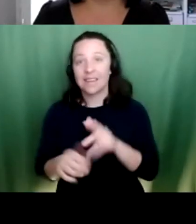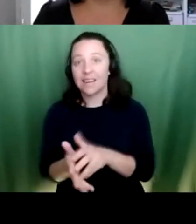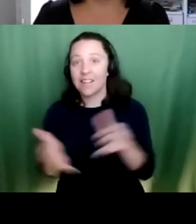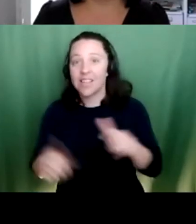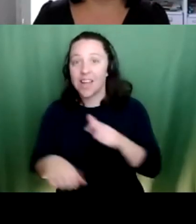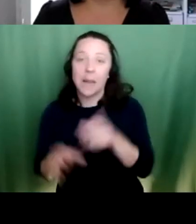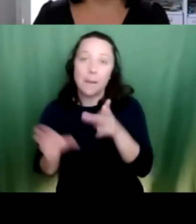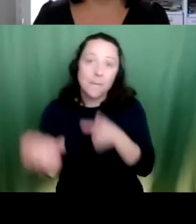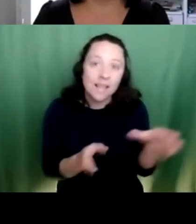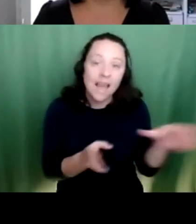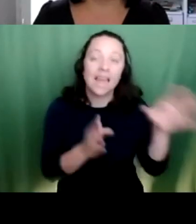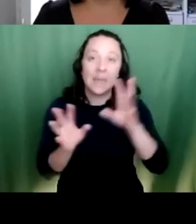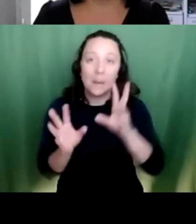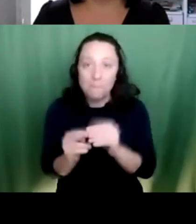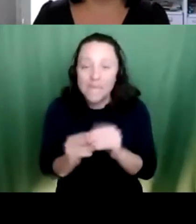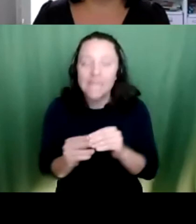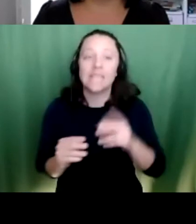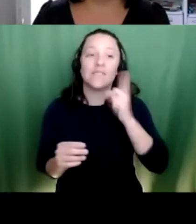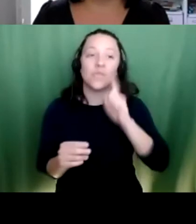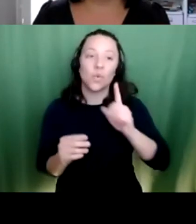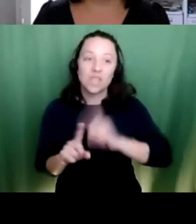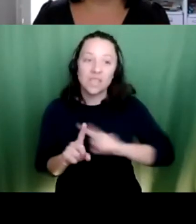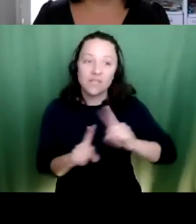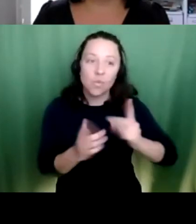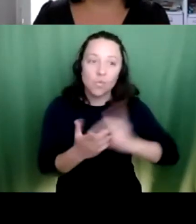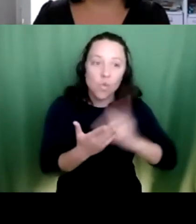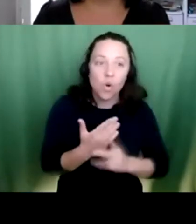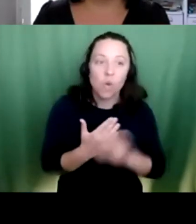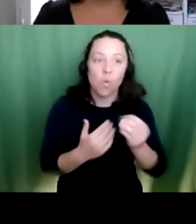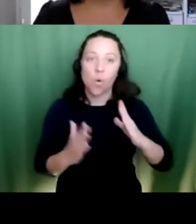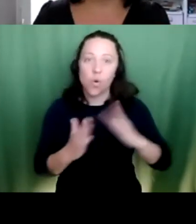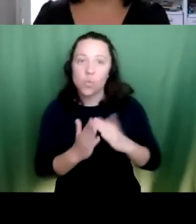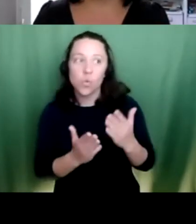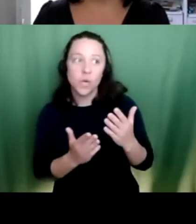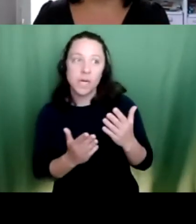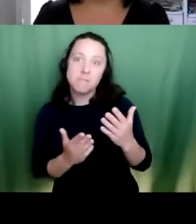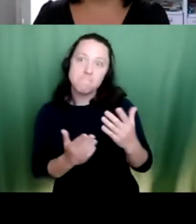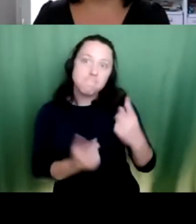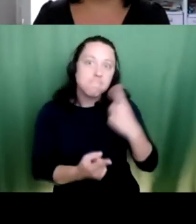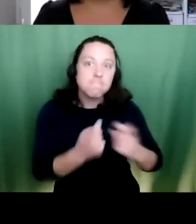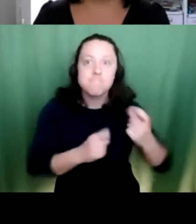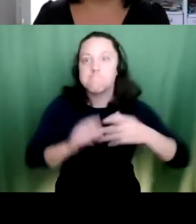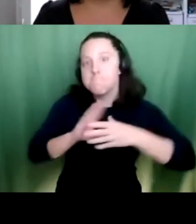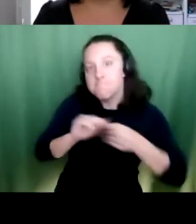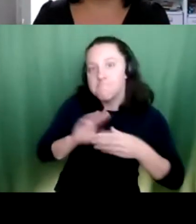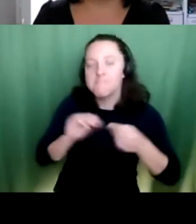kinds of programs or having community engagement opportunities. One question I would like to ask